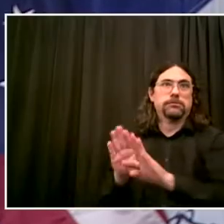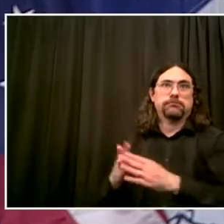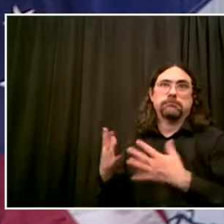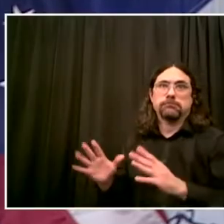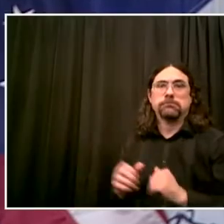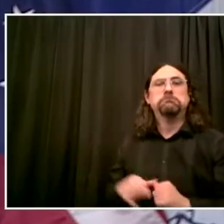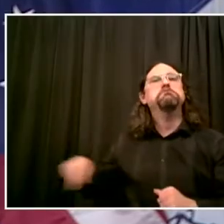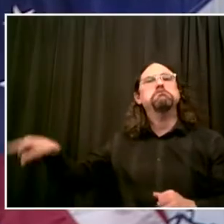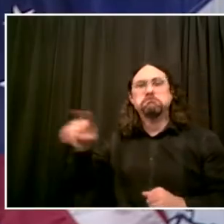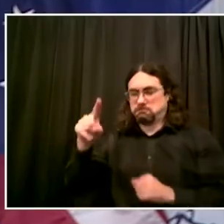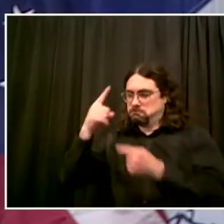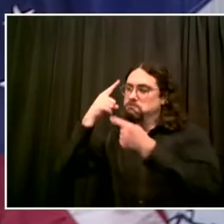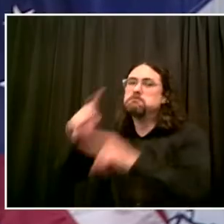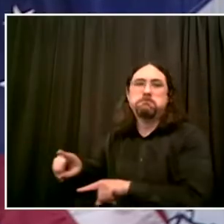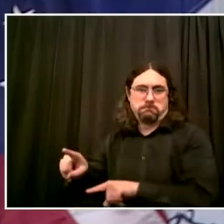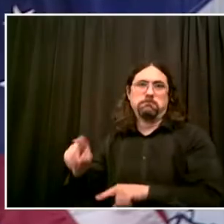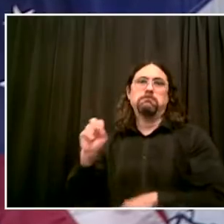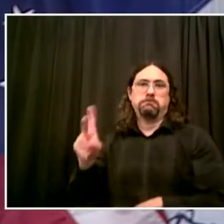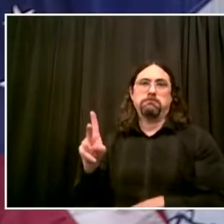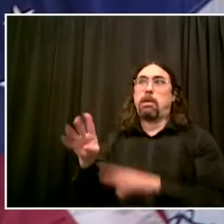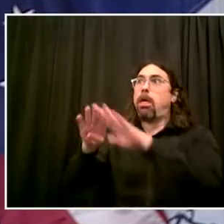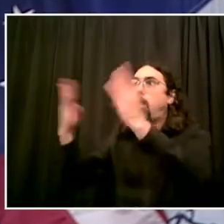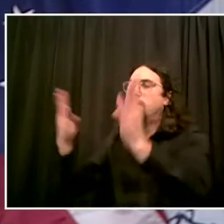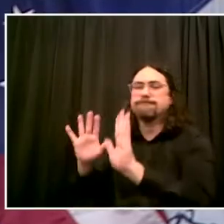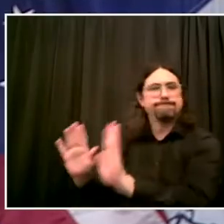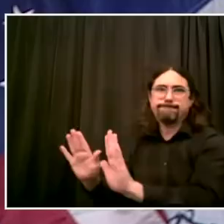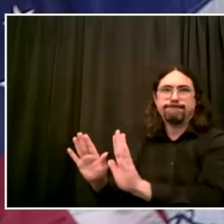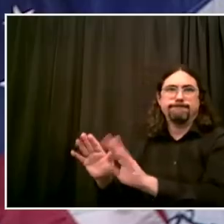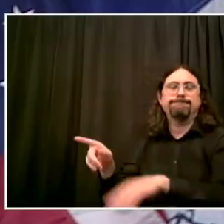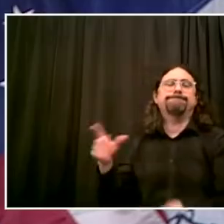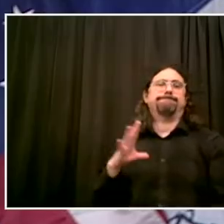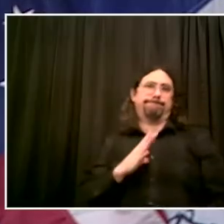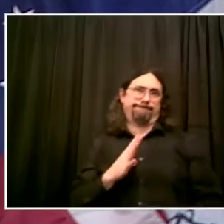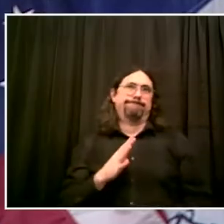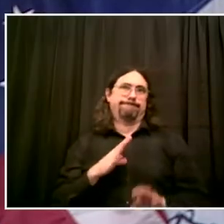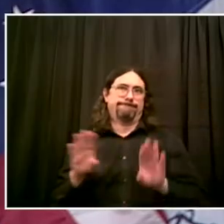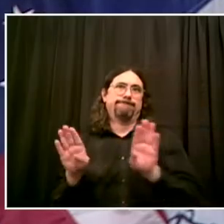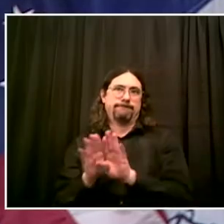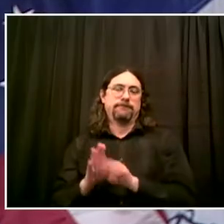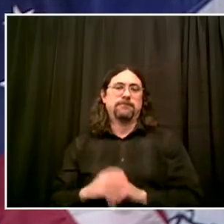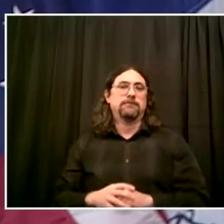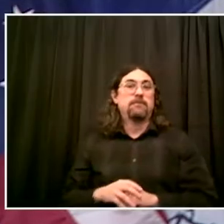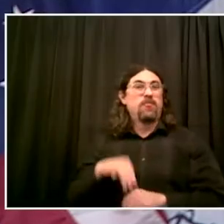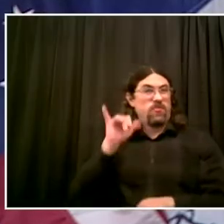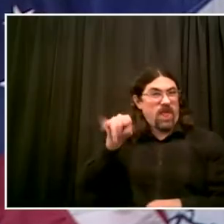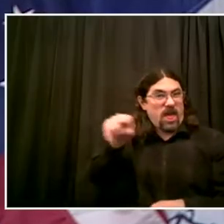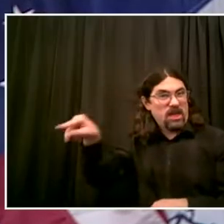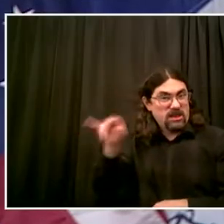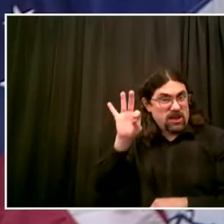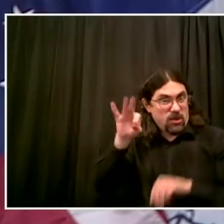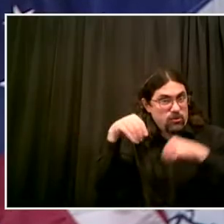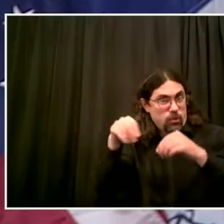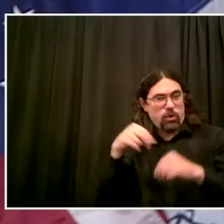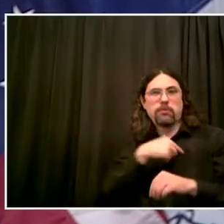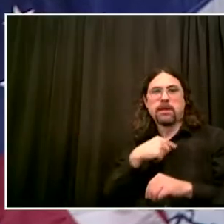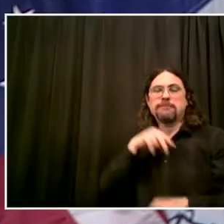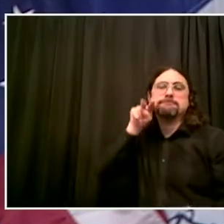HAVE A DAILY FINE. I ODN'HAT VE NYA EXAMPLES OF A BUSINESS THAT